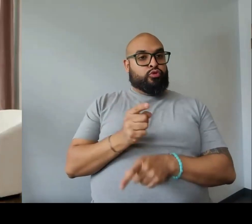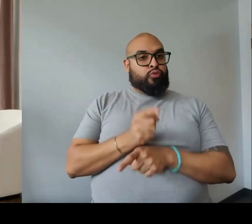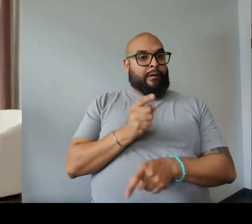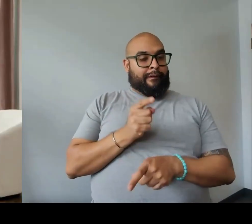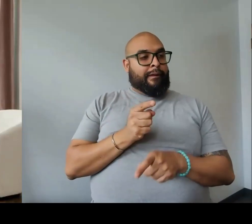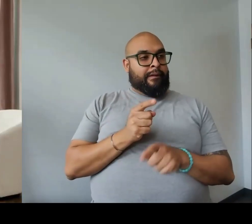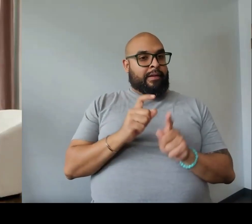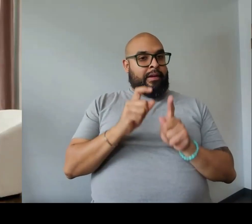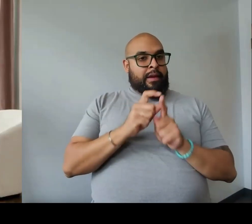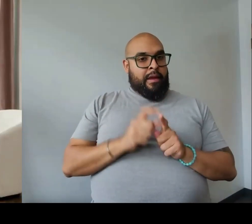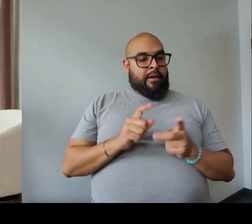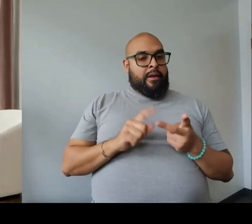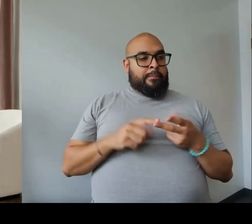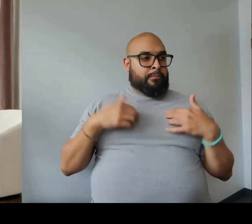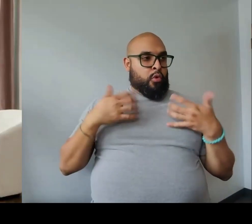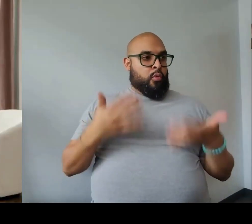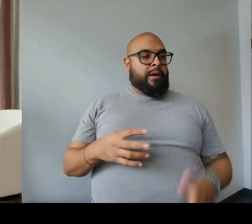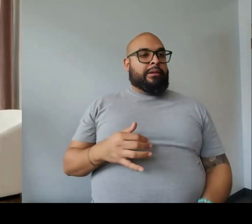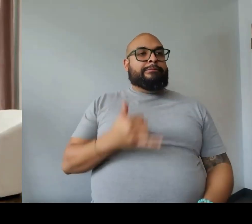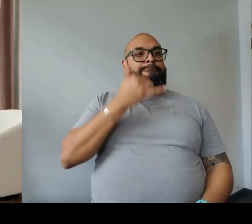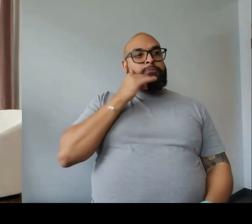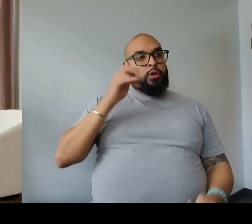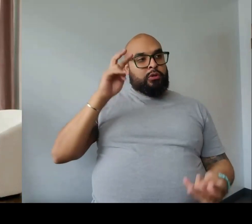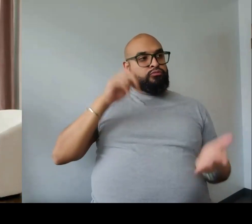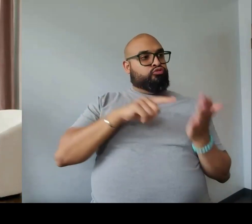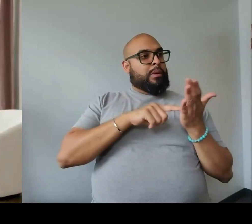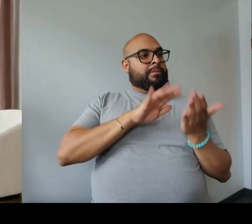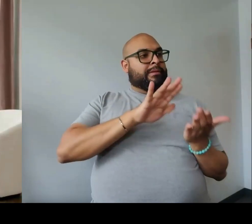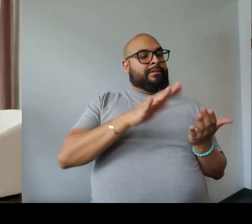misrepresent their intelligence. And that's the last thing we want to do, guys.